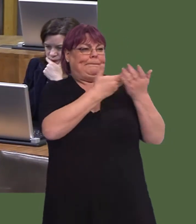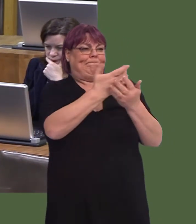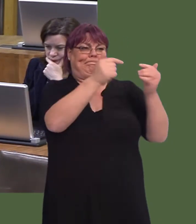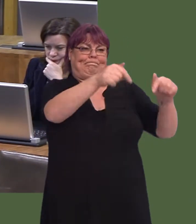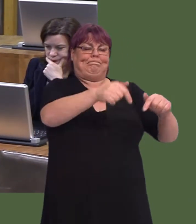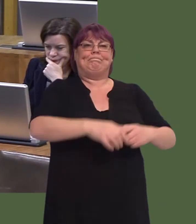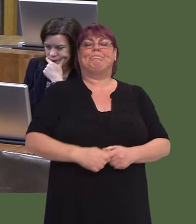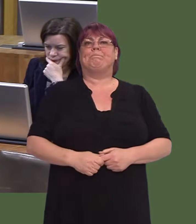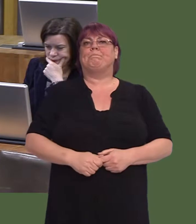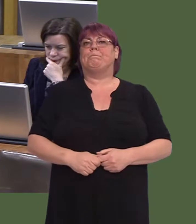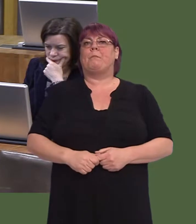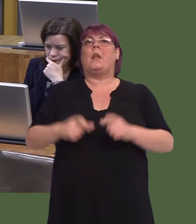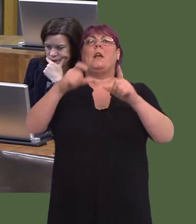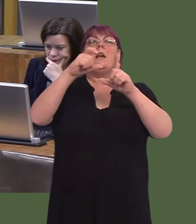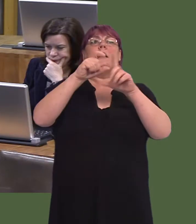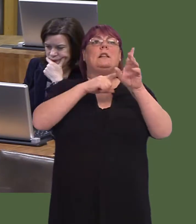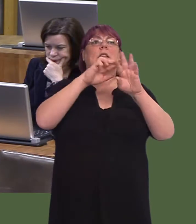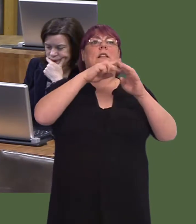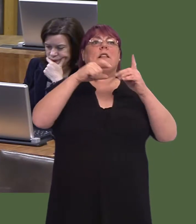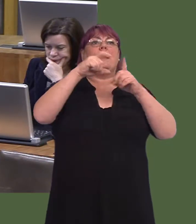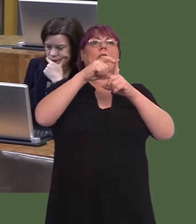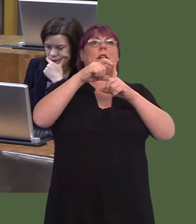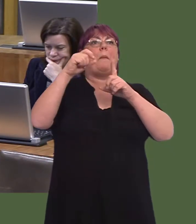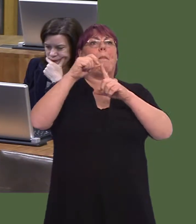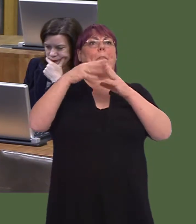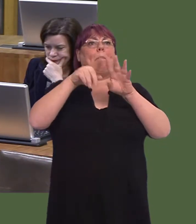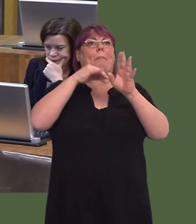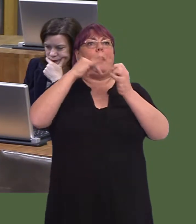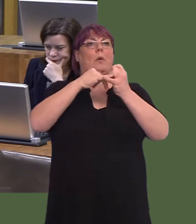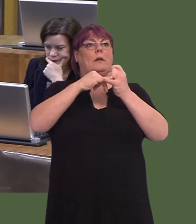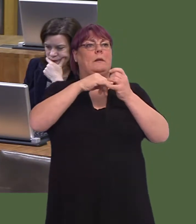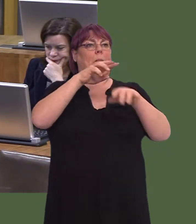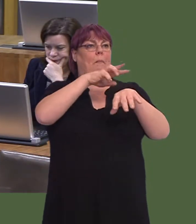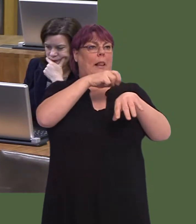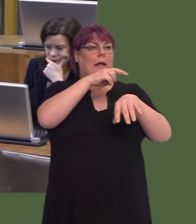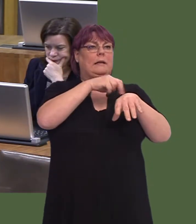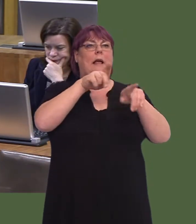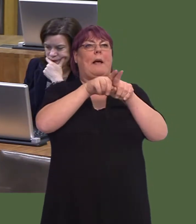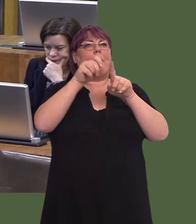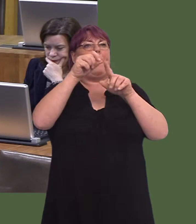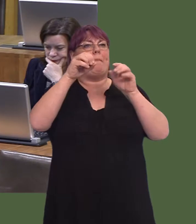Dyfed-Powys Police and Pembrokeshire, I understand, have met with representatives of Caldey island because there is a need to strengthen their arrangementsó